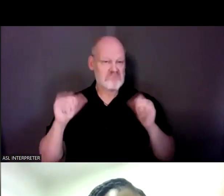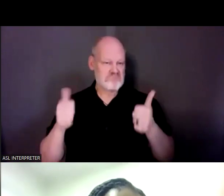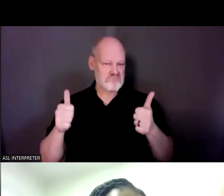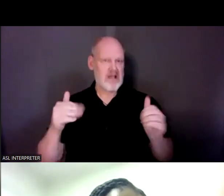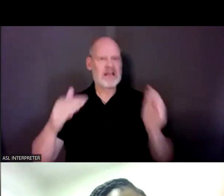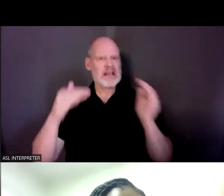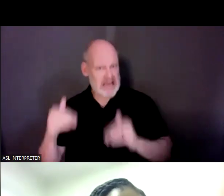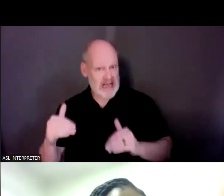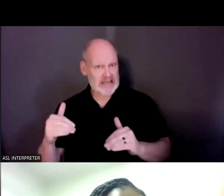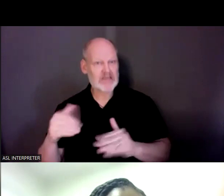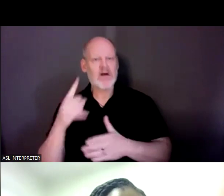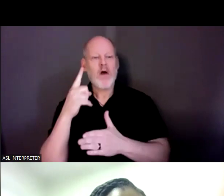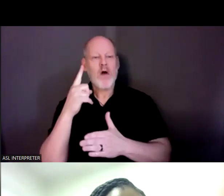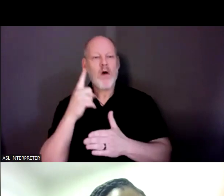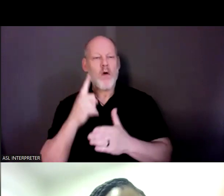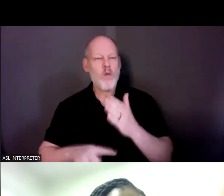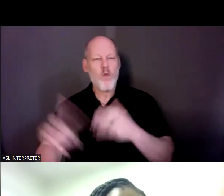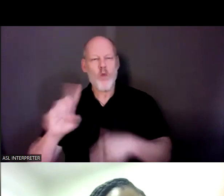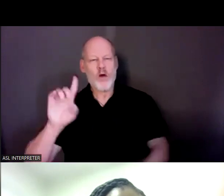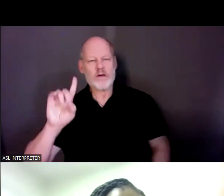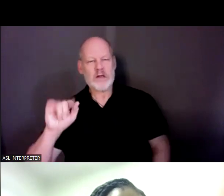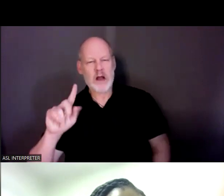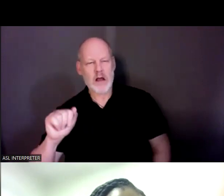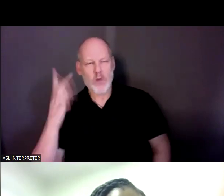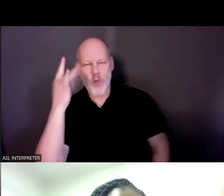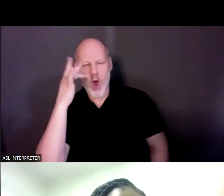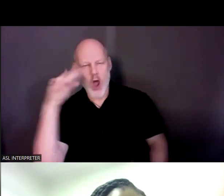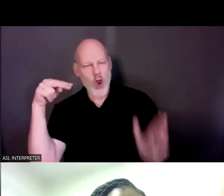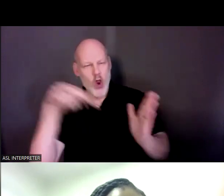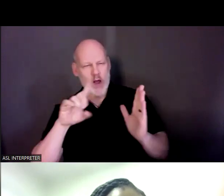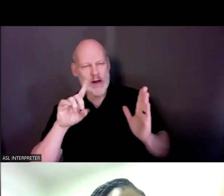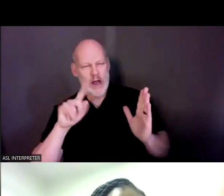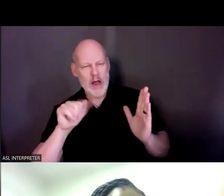are you looking at and why are you looking at that data and what are you going to do with it and um